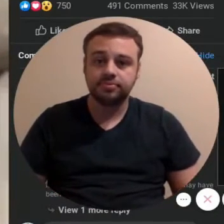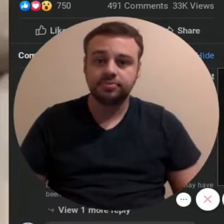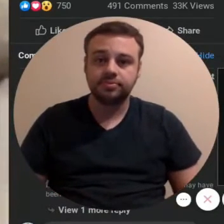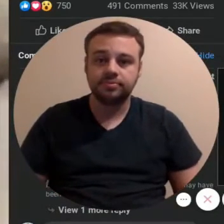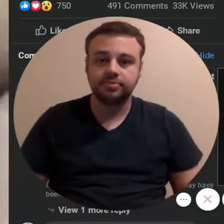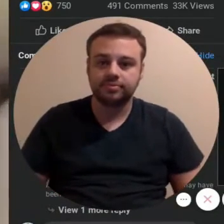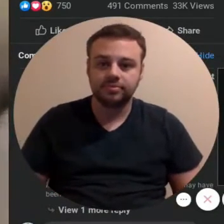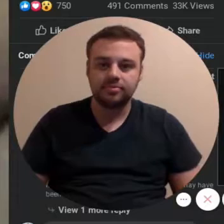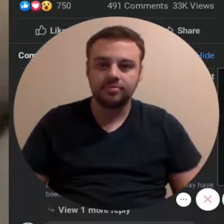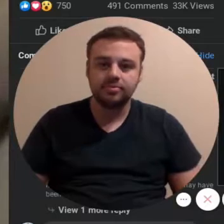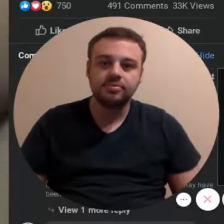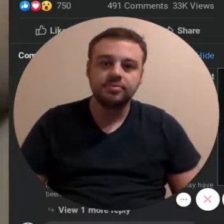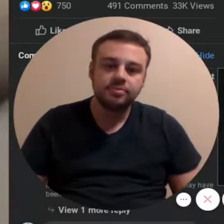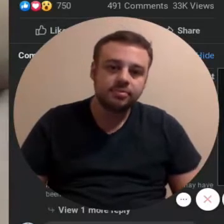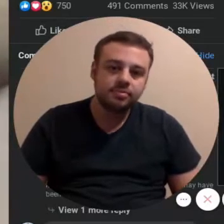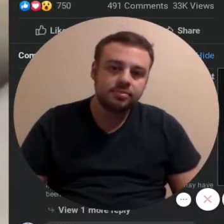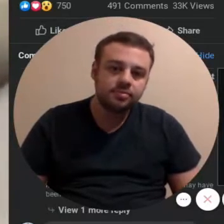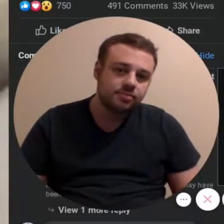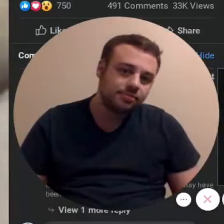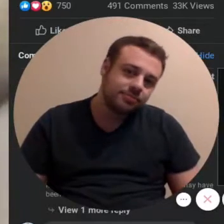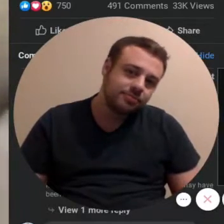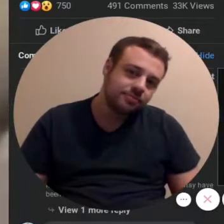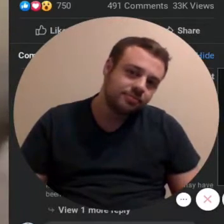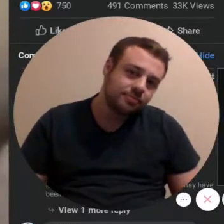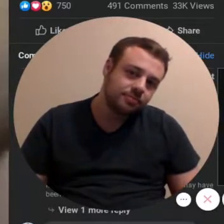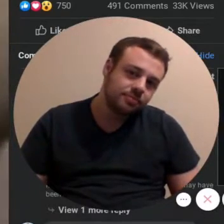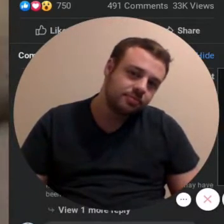Erica: Biscuits. There he goes.